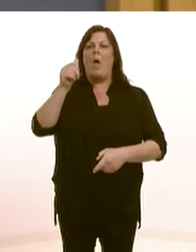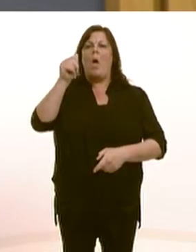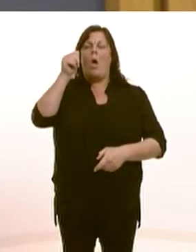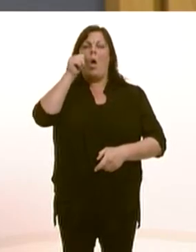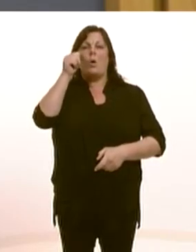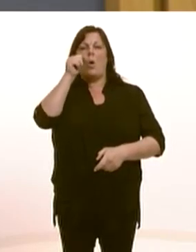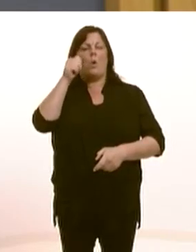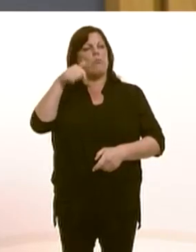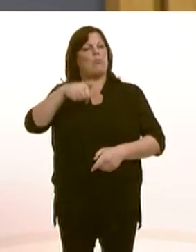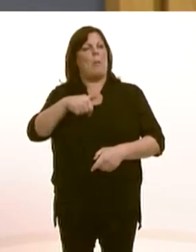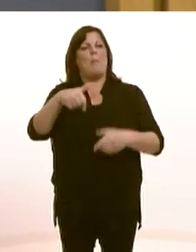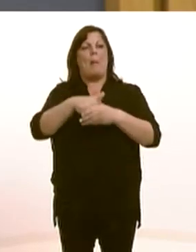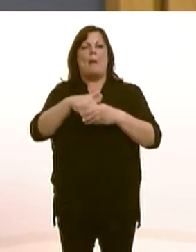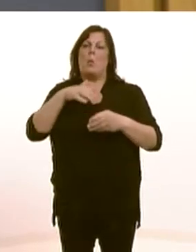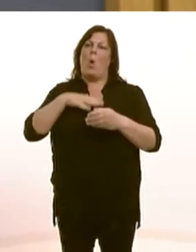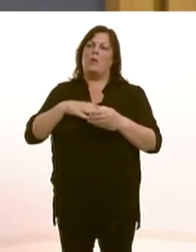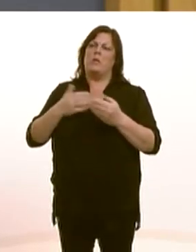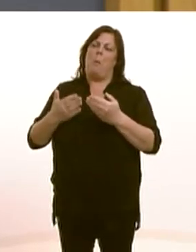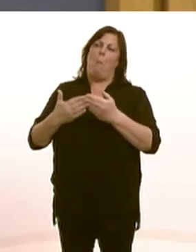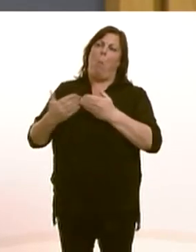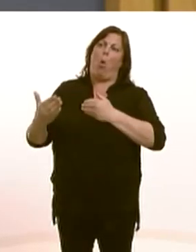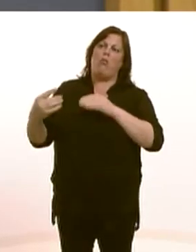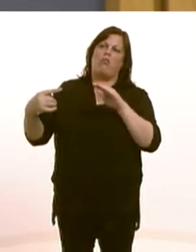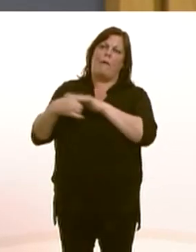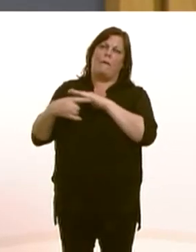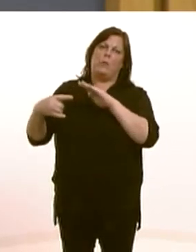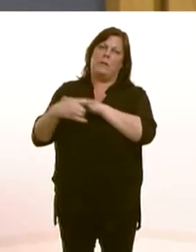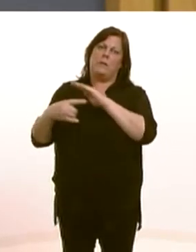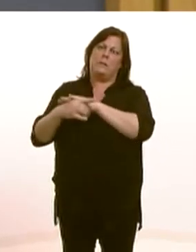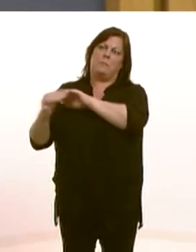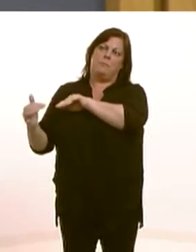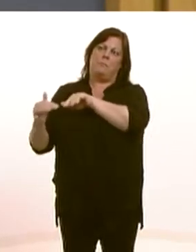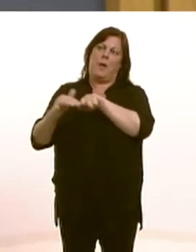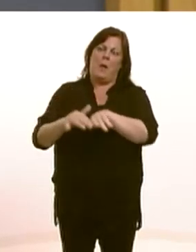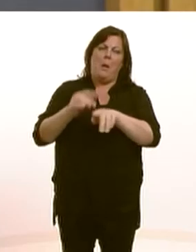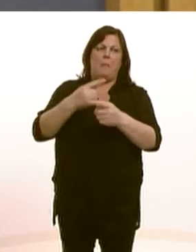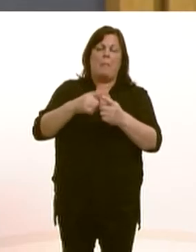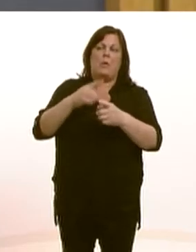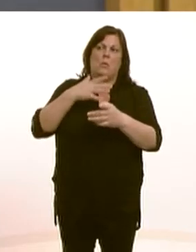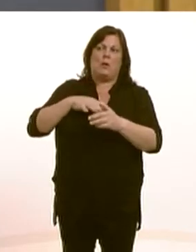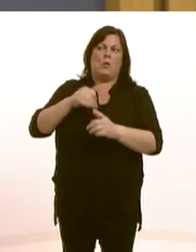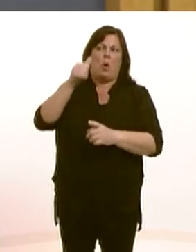of more refugees, we must also acknowledge that there is widespread concern in the UK